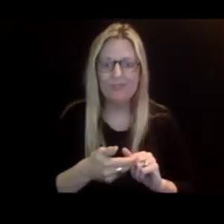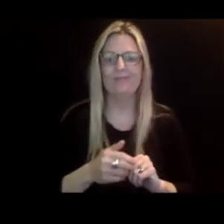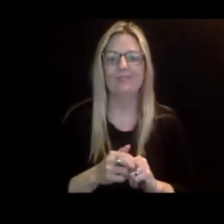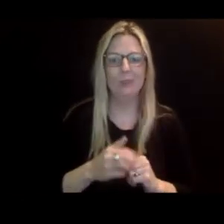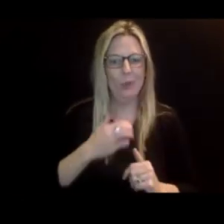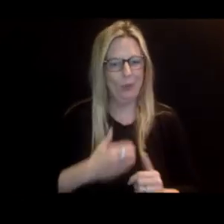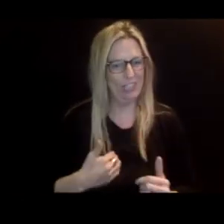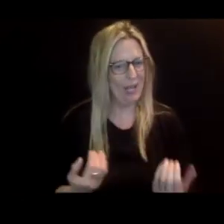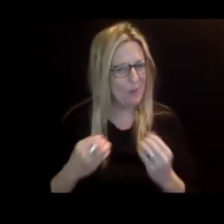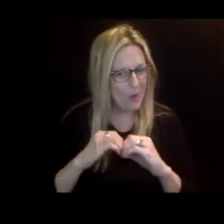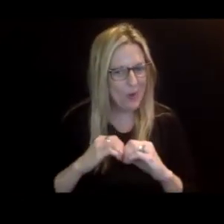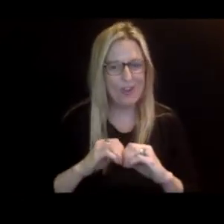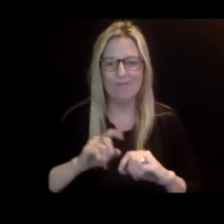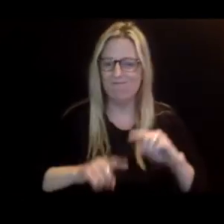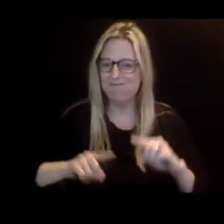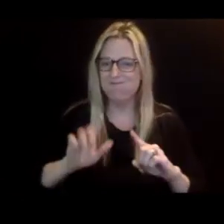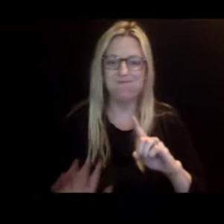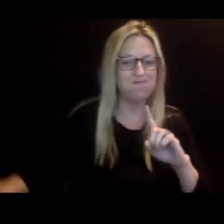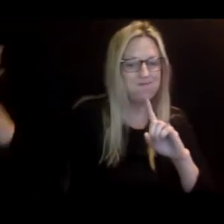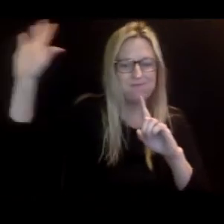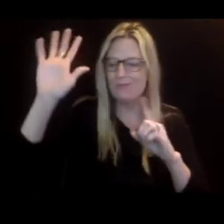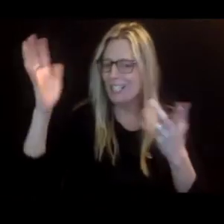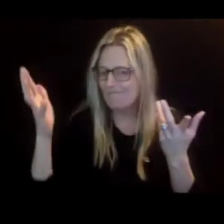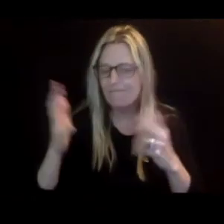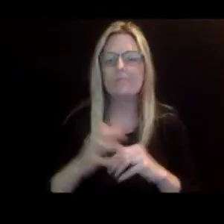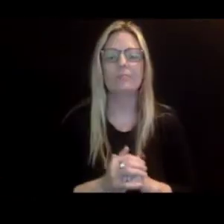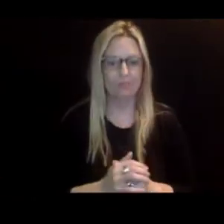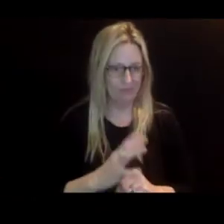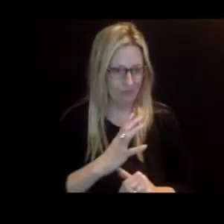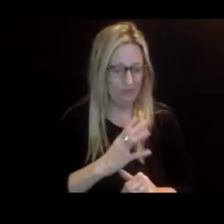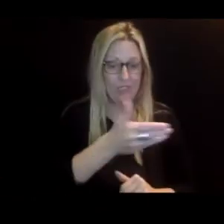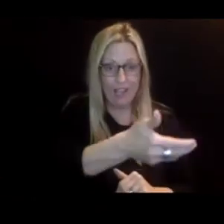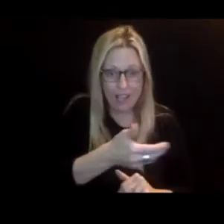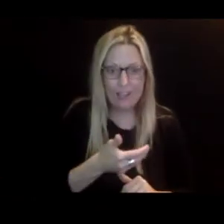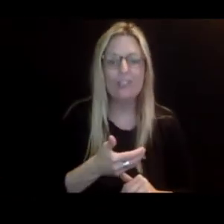we had more applications across greater Minnesota, but we did not. Since hiring, we have been